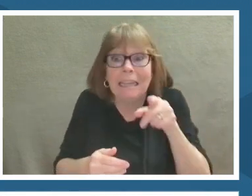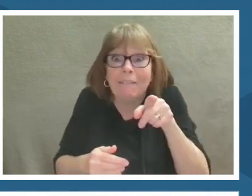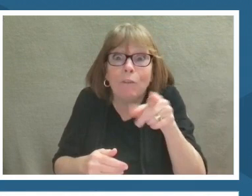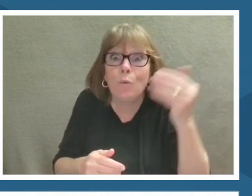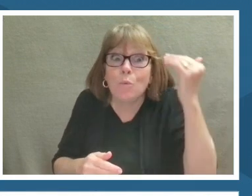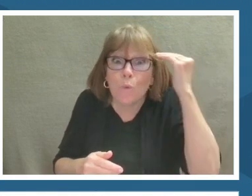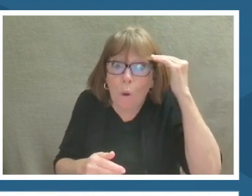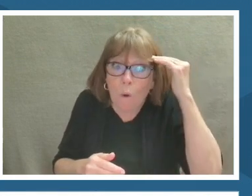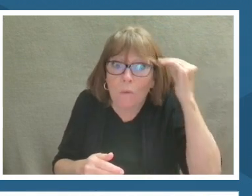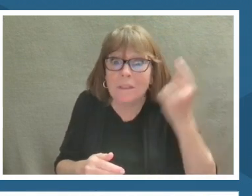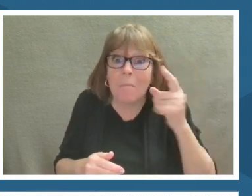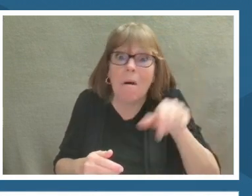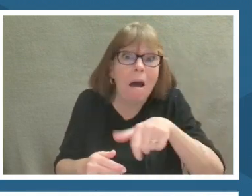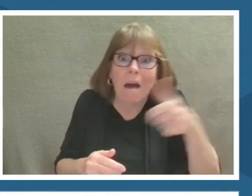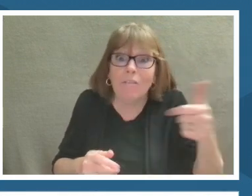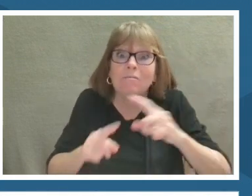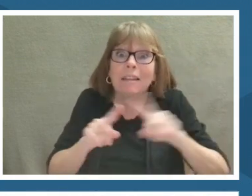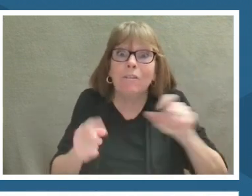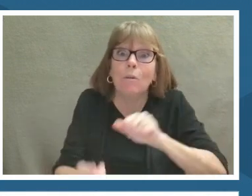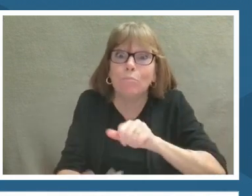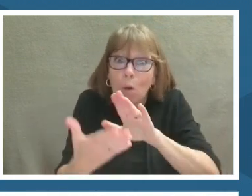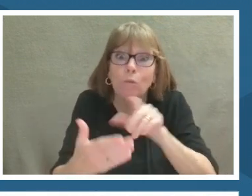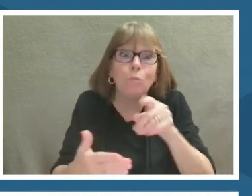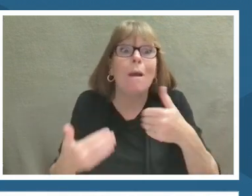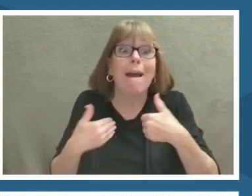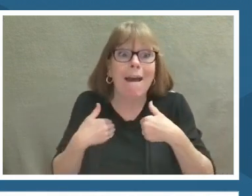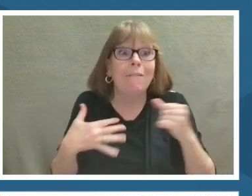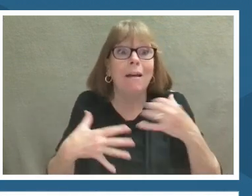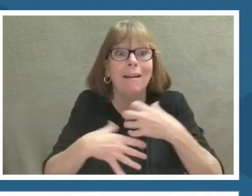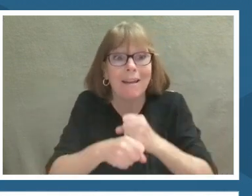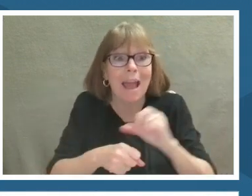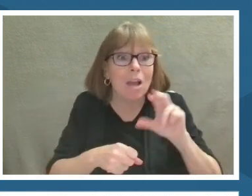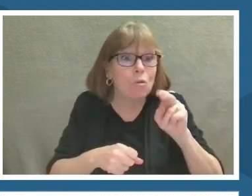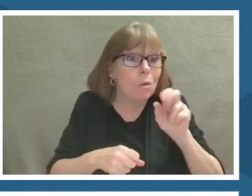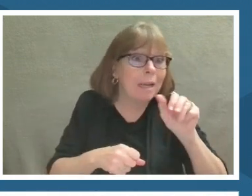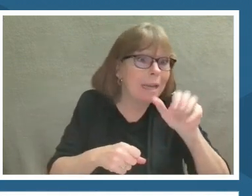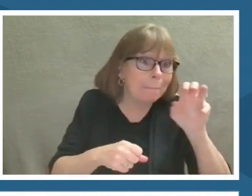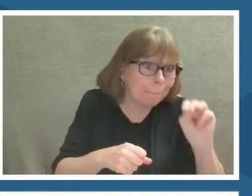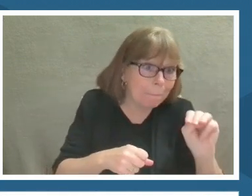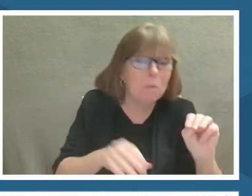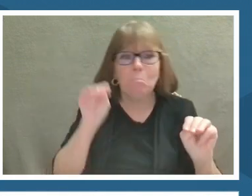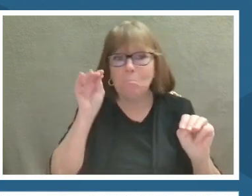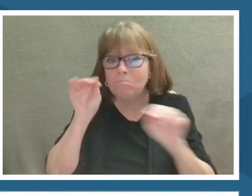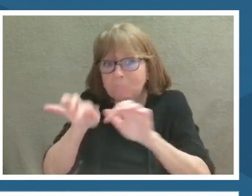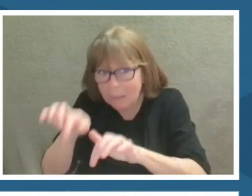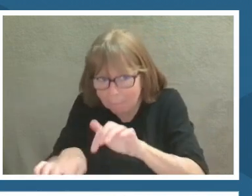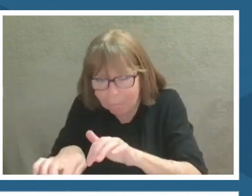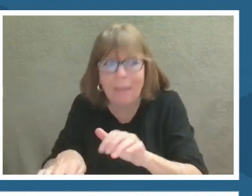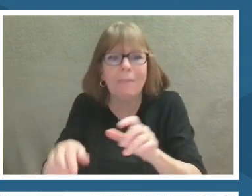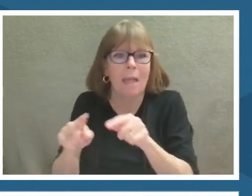using something different than what the ones that are listed here